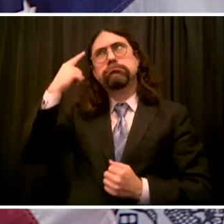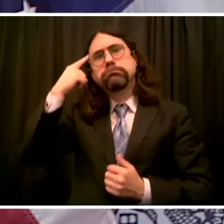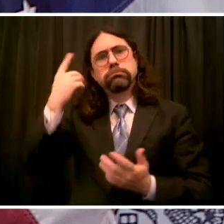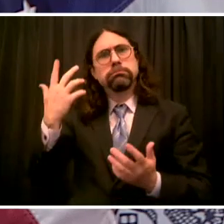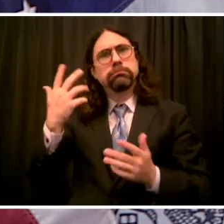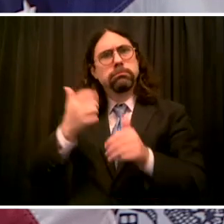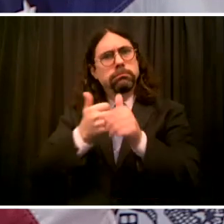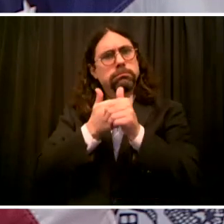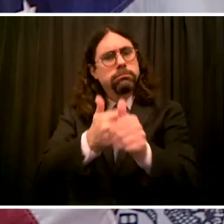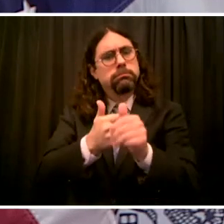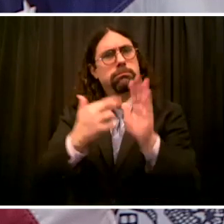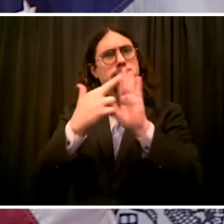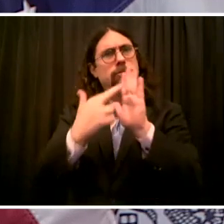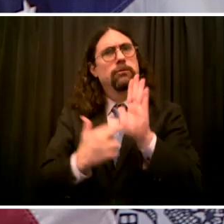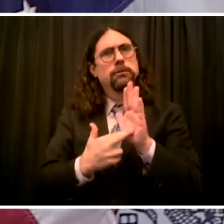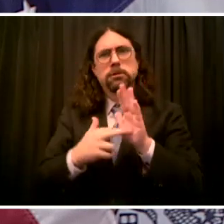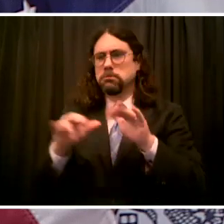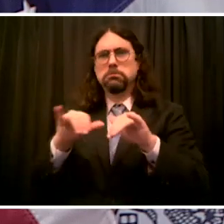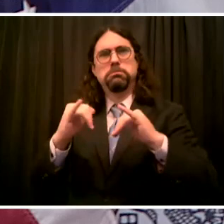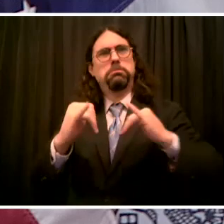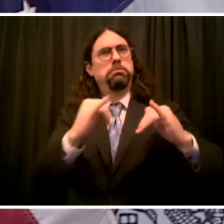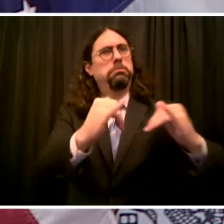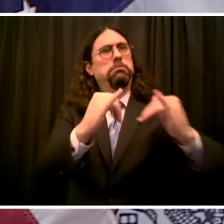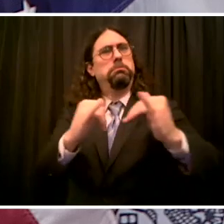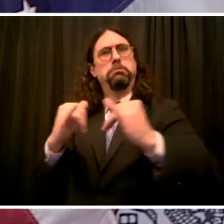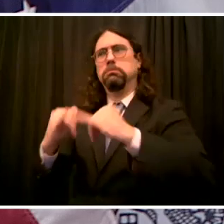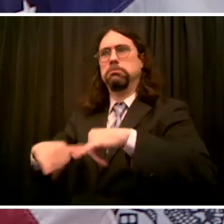AND, YOU KNOW, THERE'S NOT A